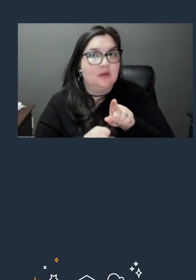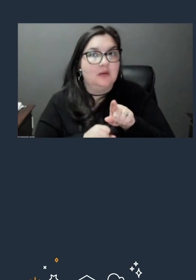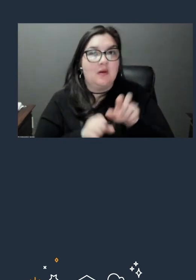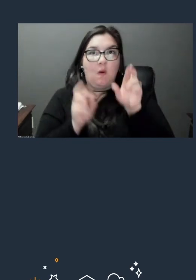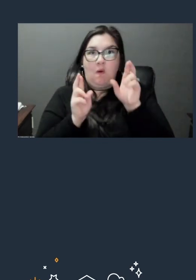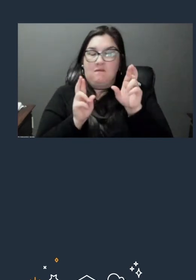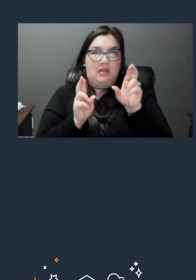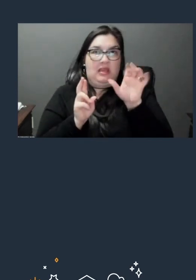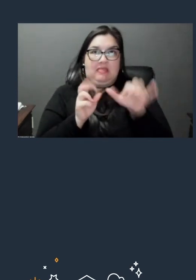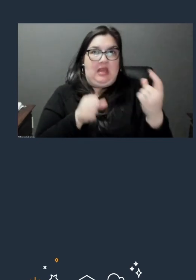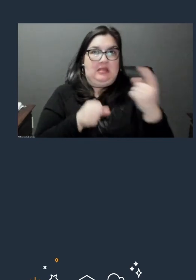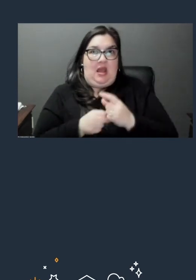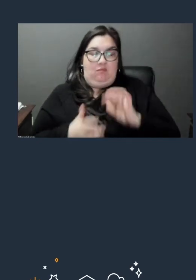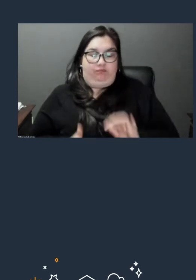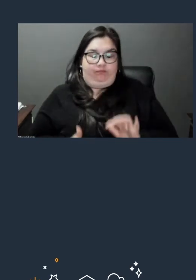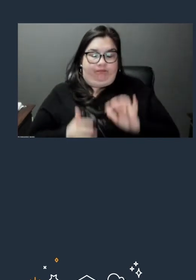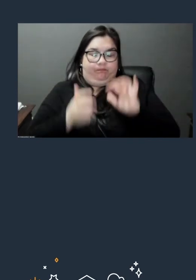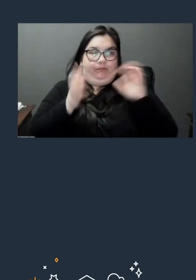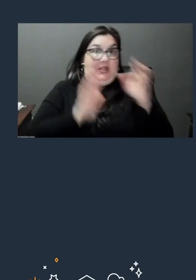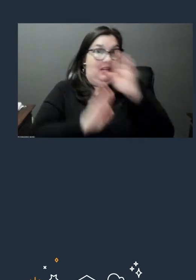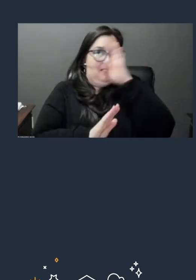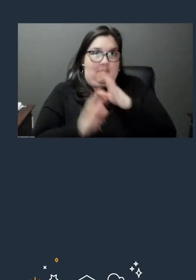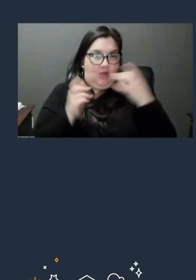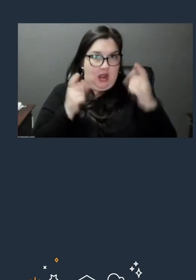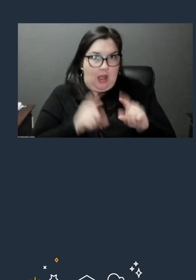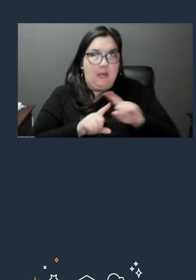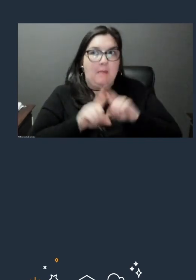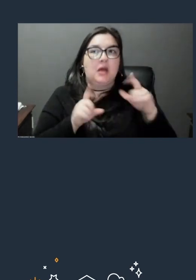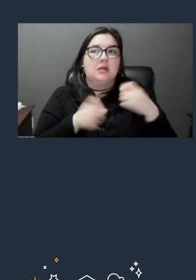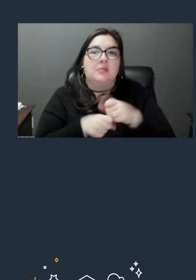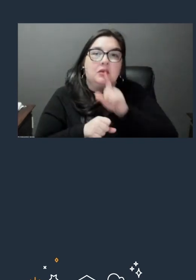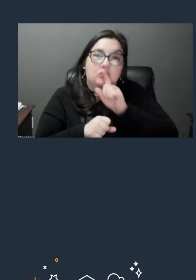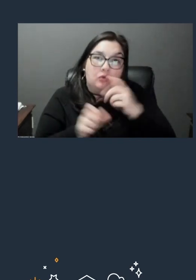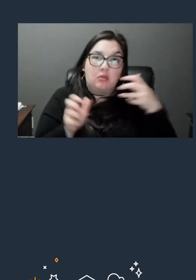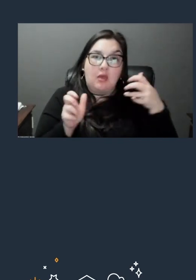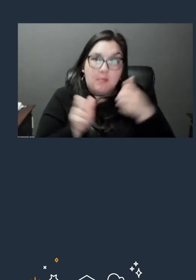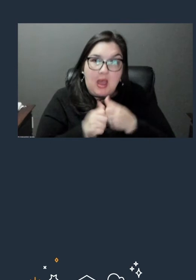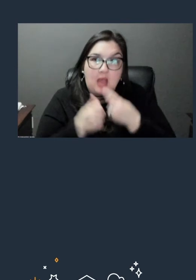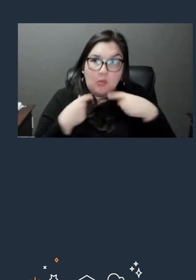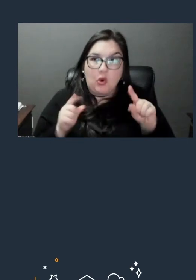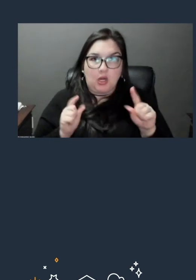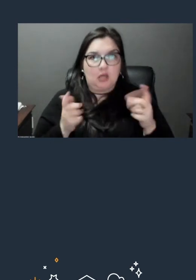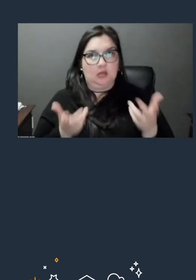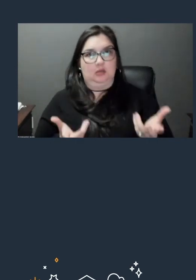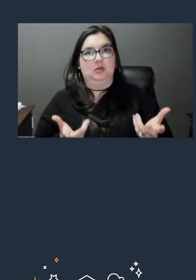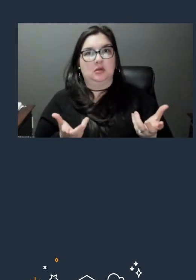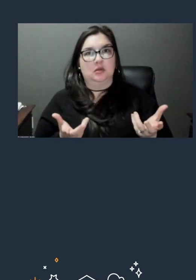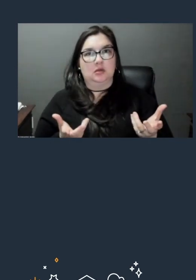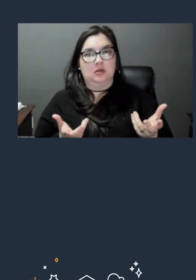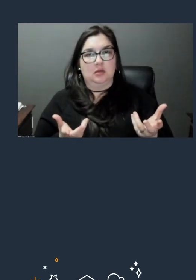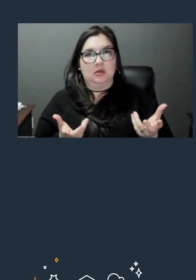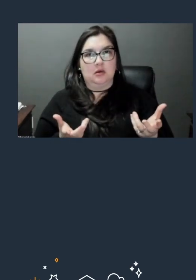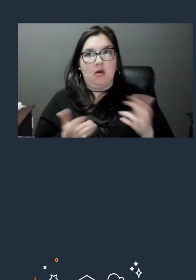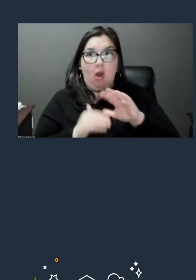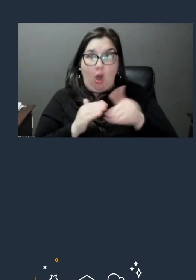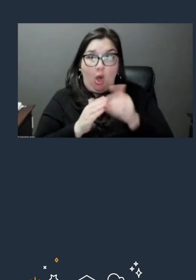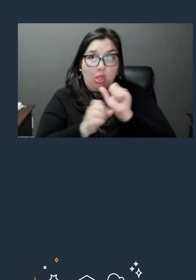when that day comes, that these backups are going to, in fact, even that all of their workloads that surround the backups are prepared